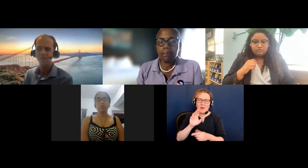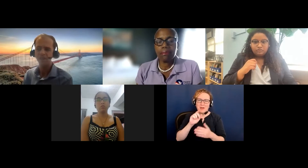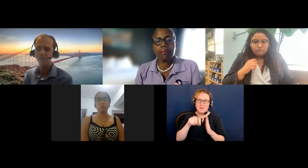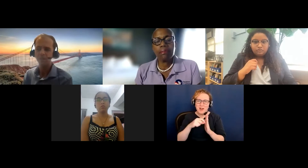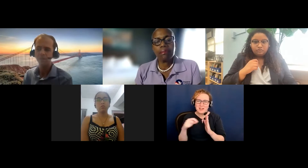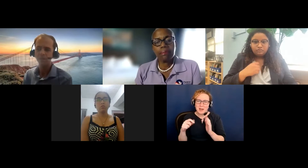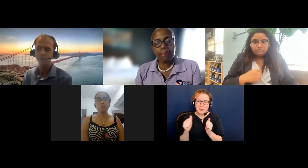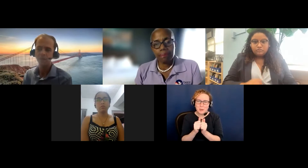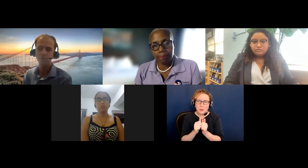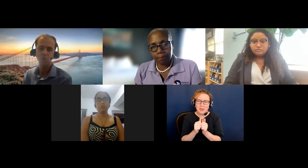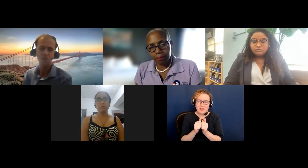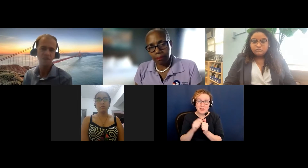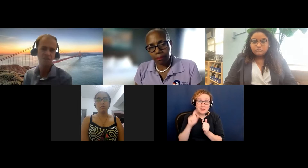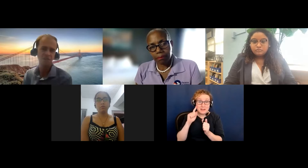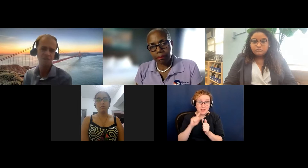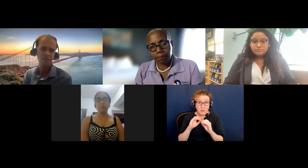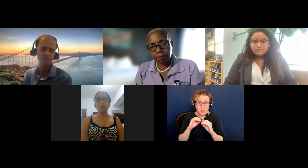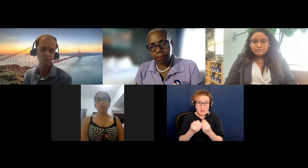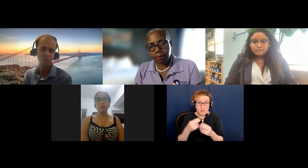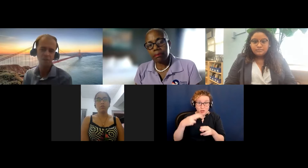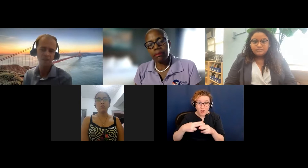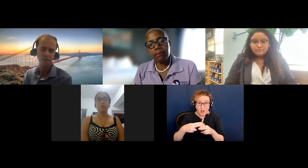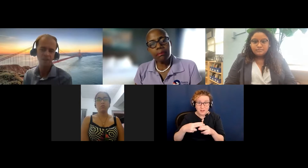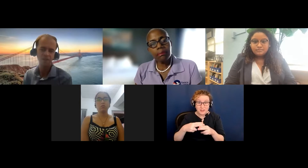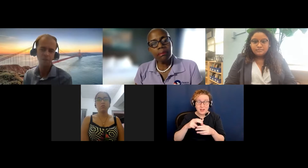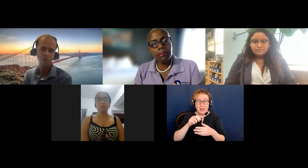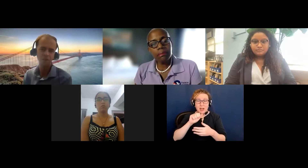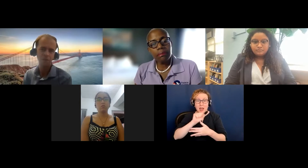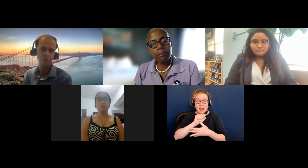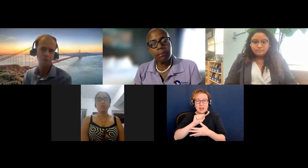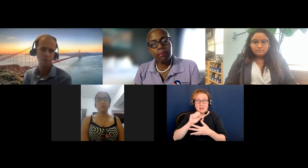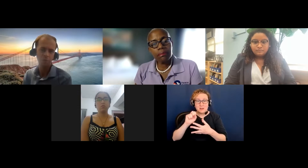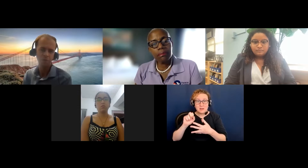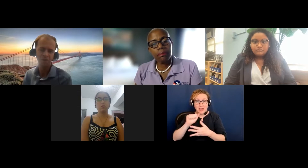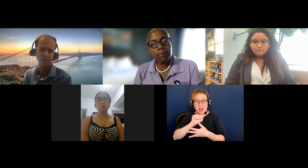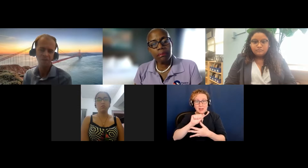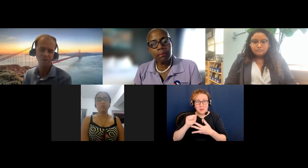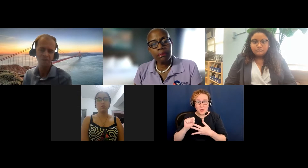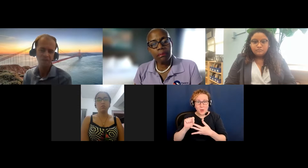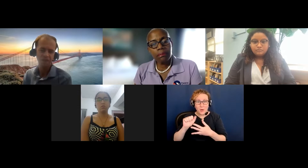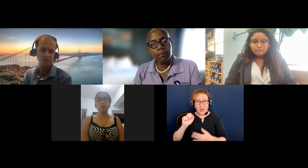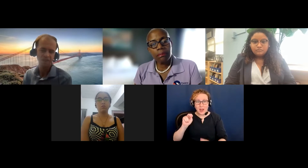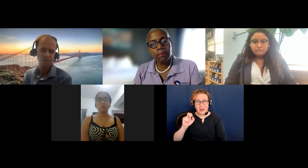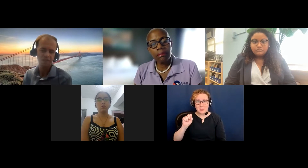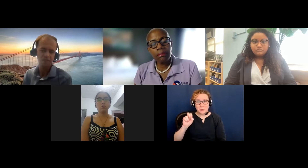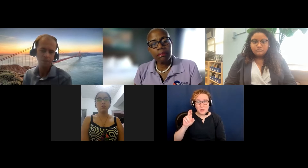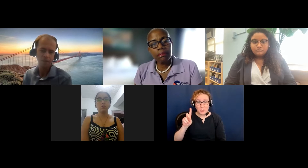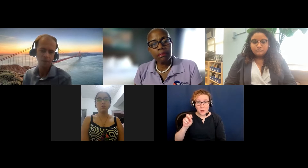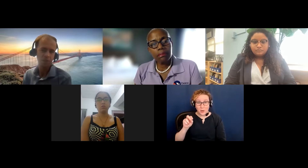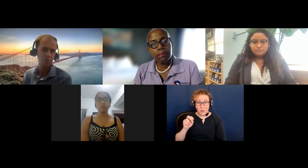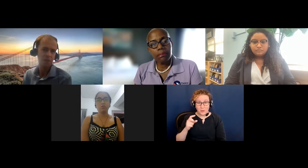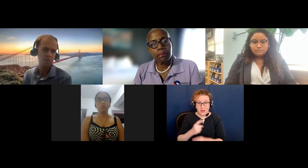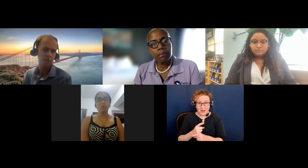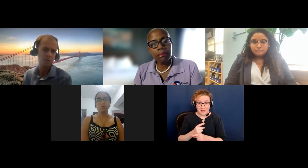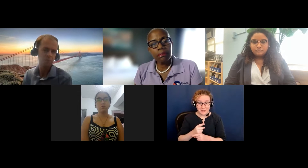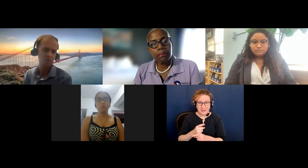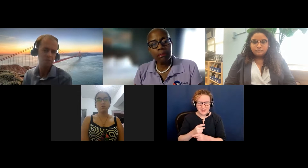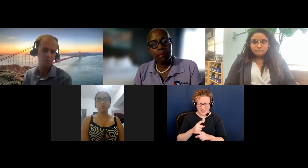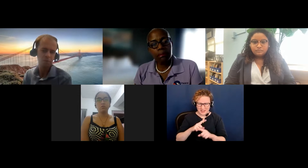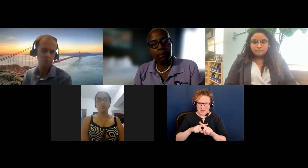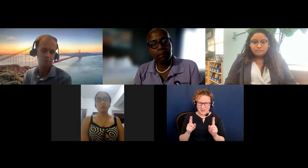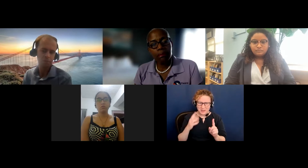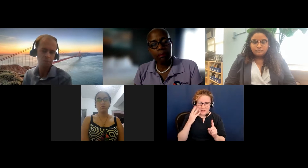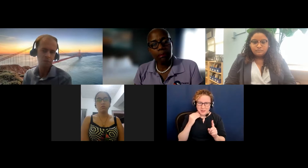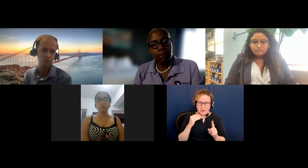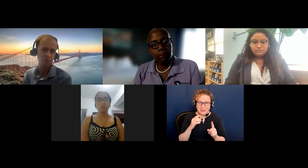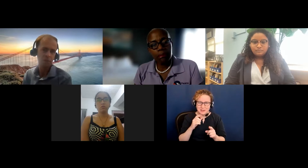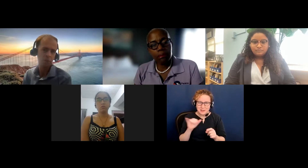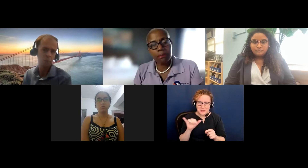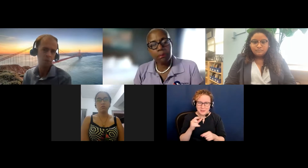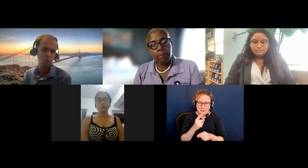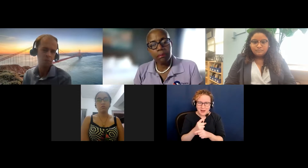a Deaf organization called Ansordo and that was a different experience with your work being with